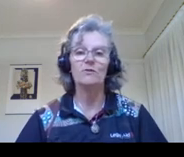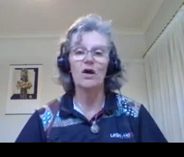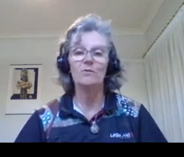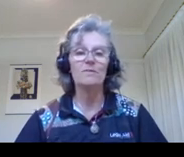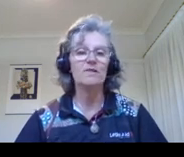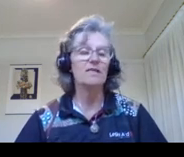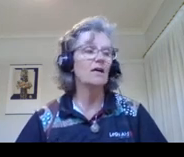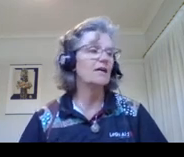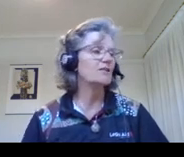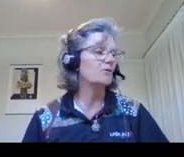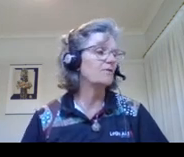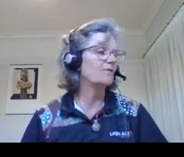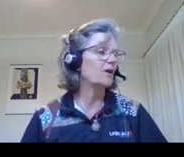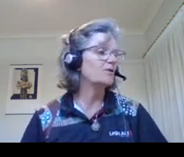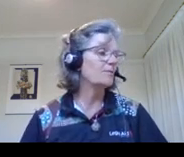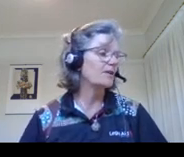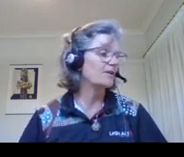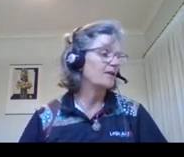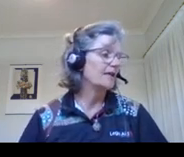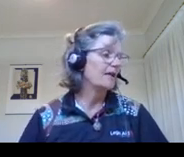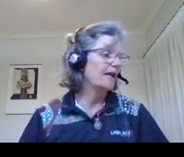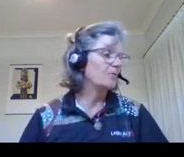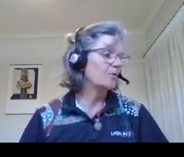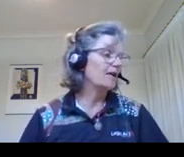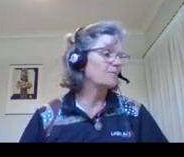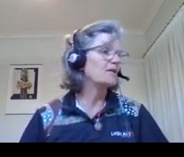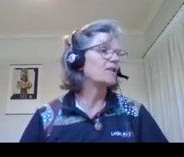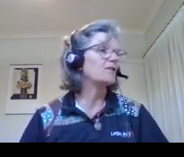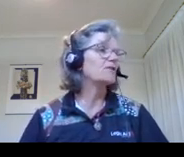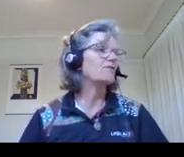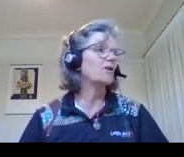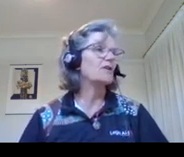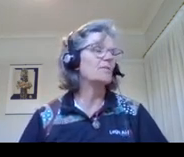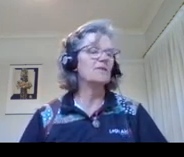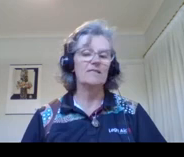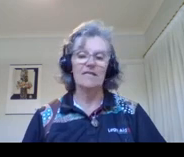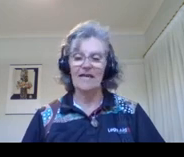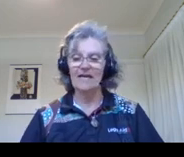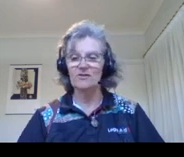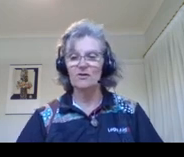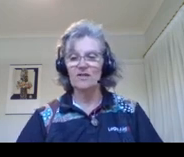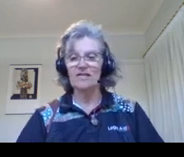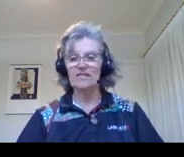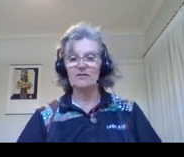right website or a phone number I’ll bring up some of those phone numbers now so these are